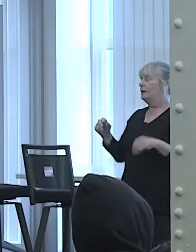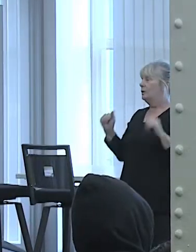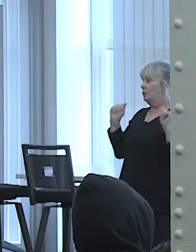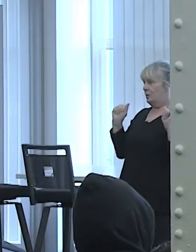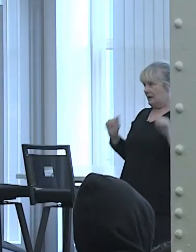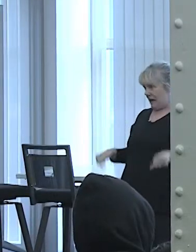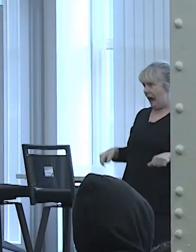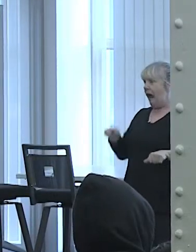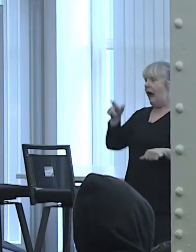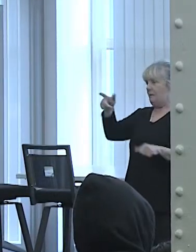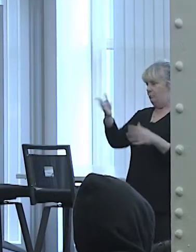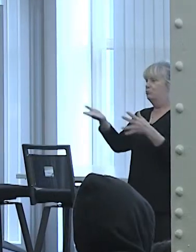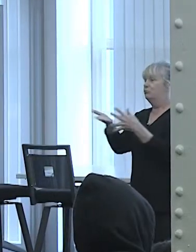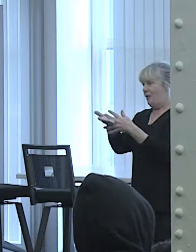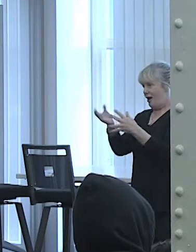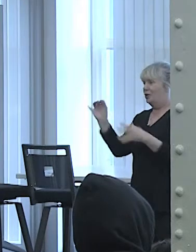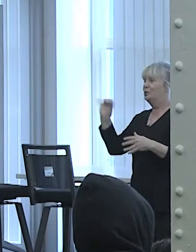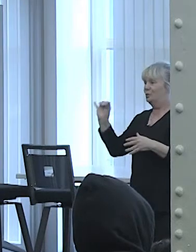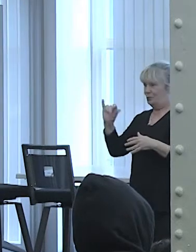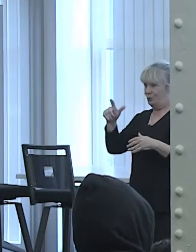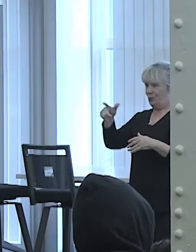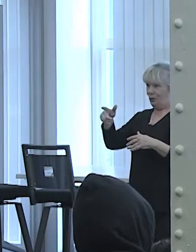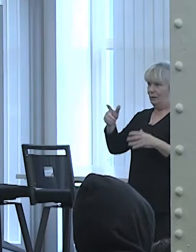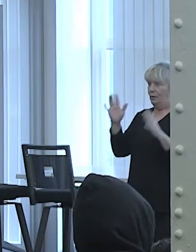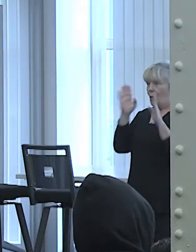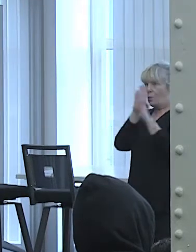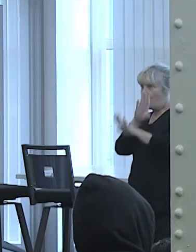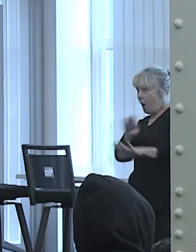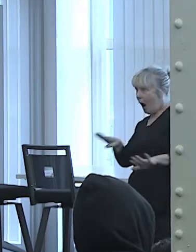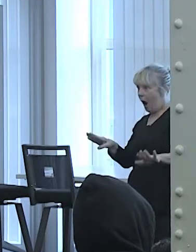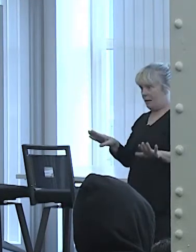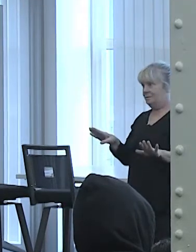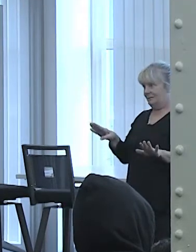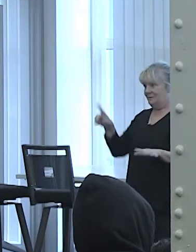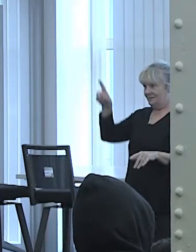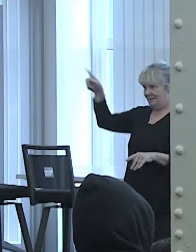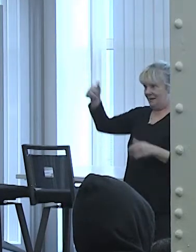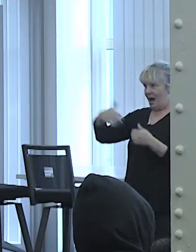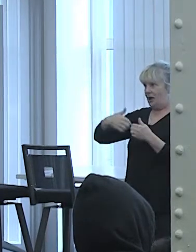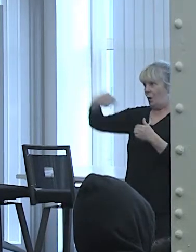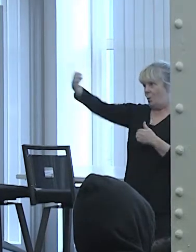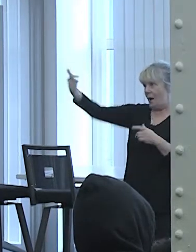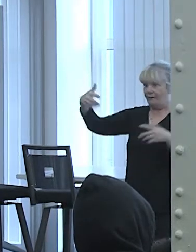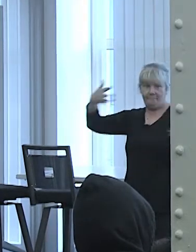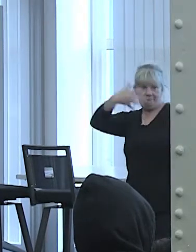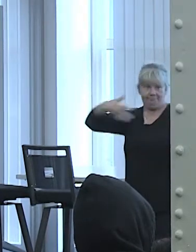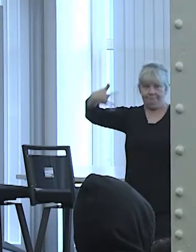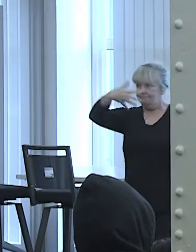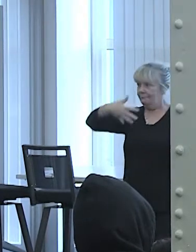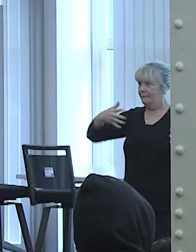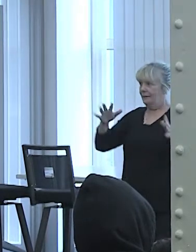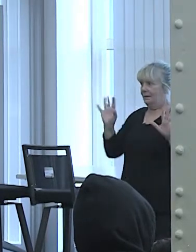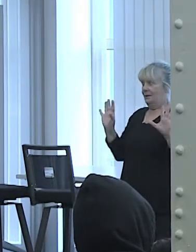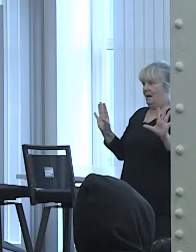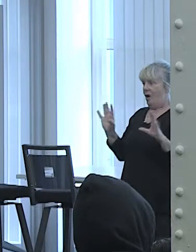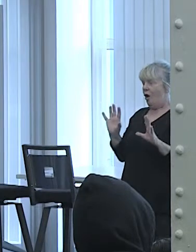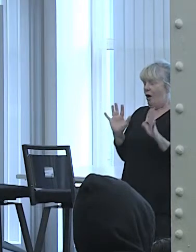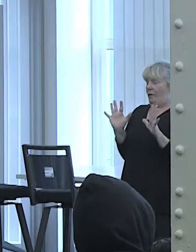if you want a specific place that is quieter and away from the commotion or from the content here.